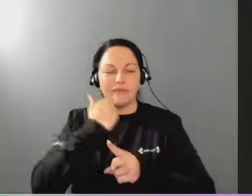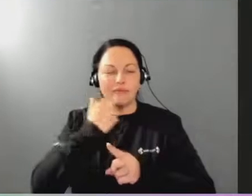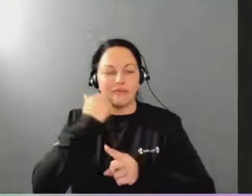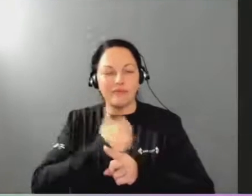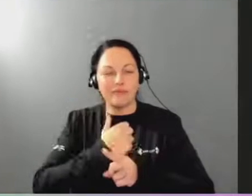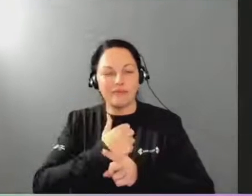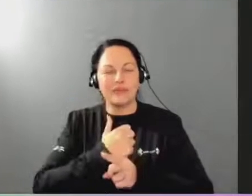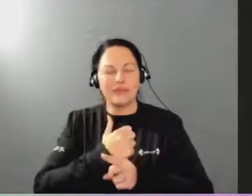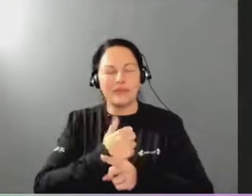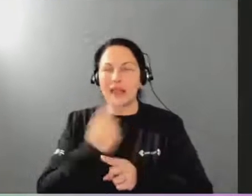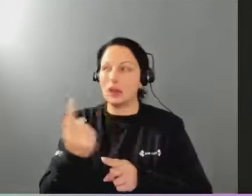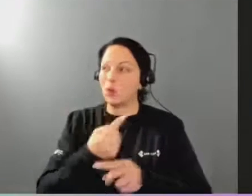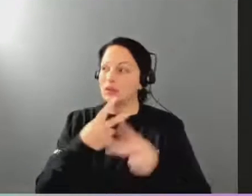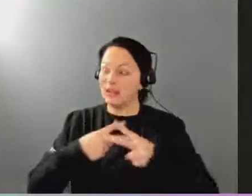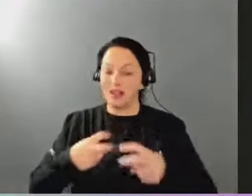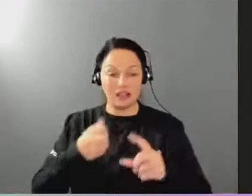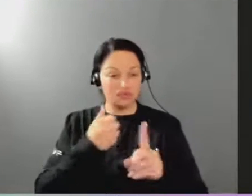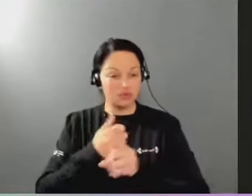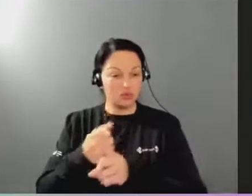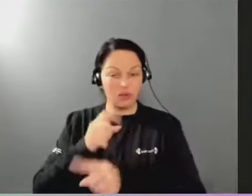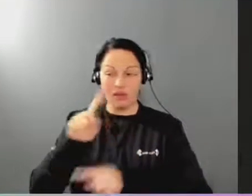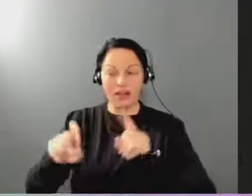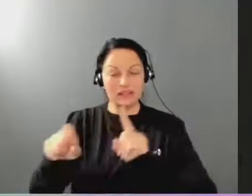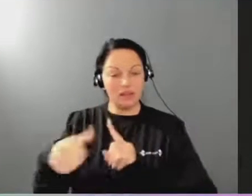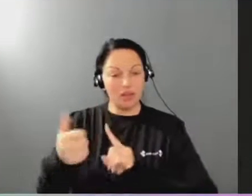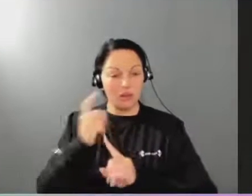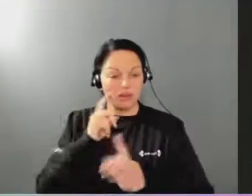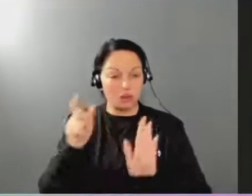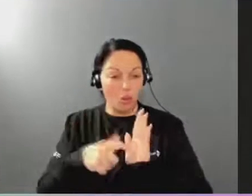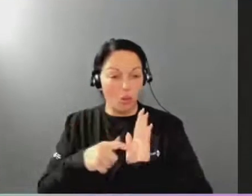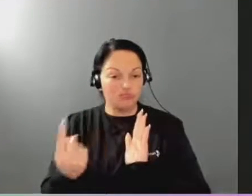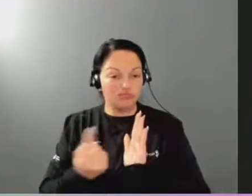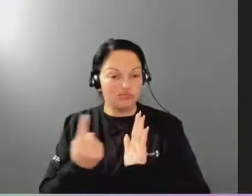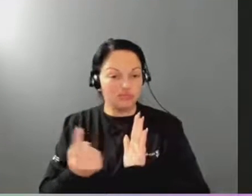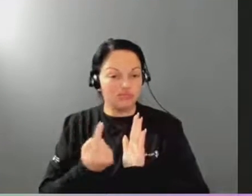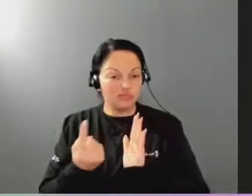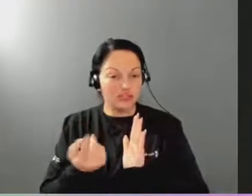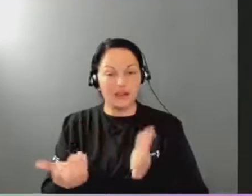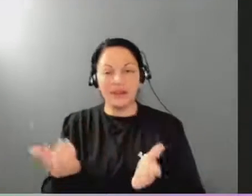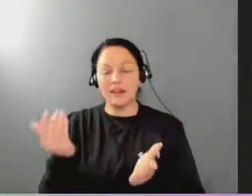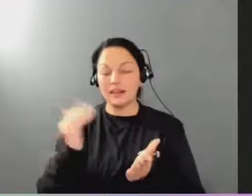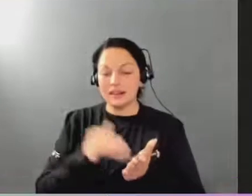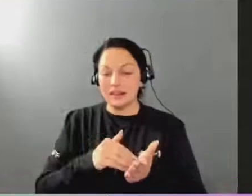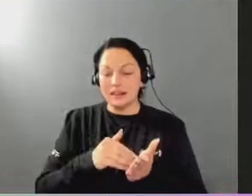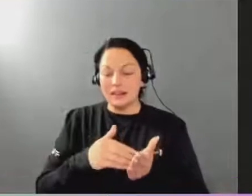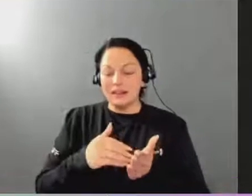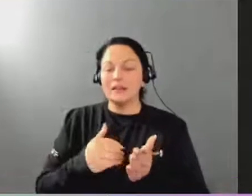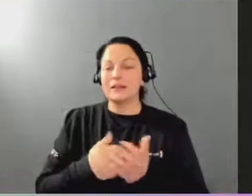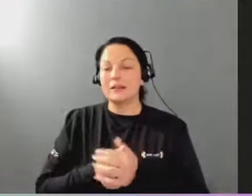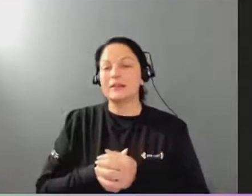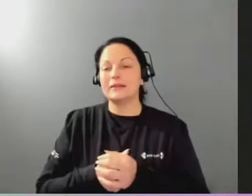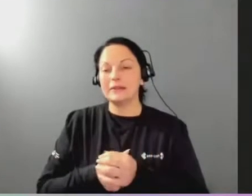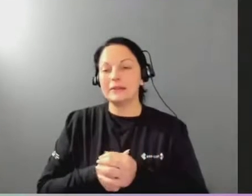little things regularly. Checking yourself regularly. Being relentless in terms of analyzing what you're doing